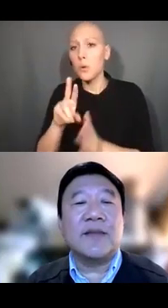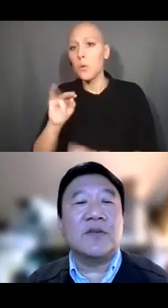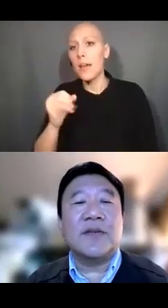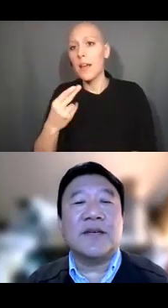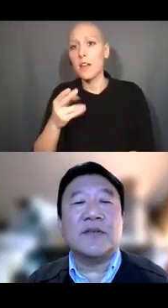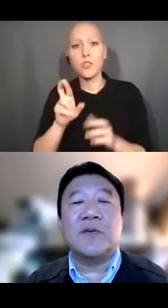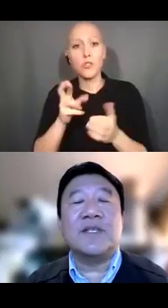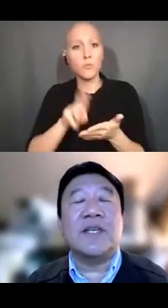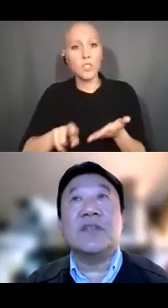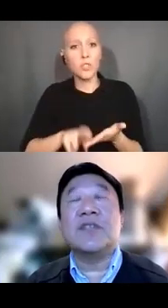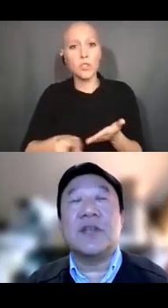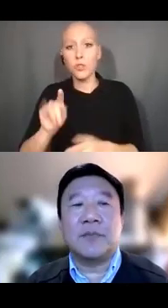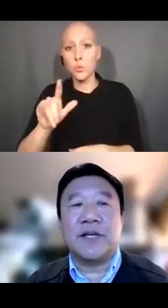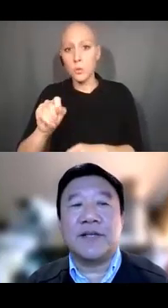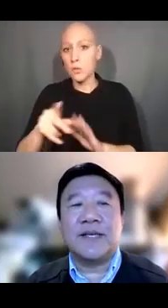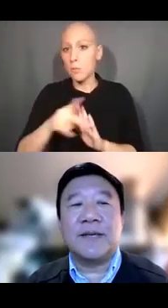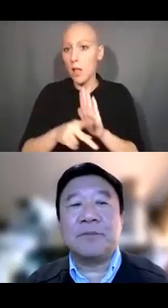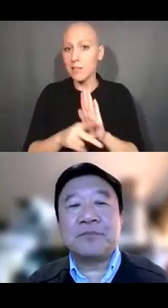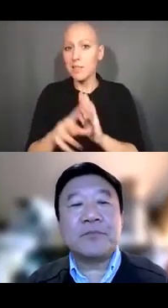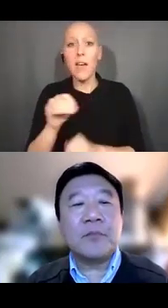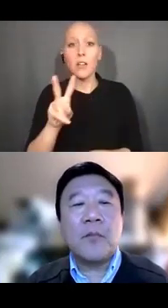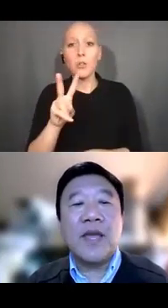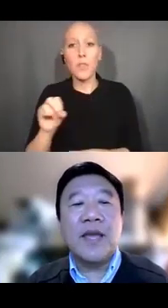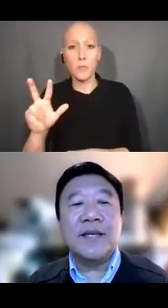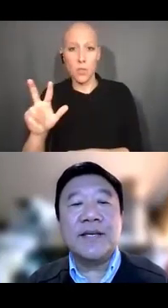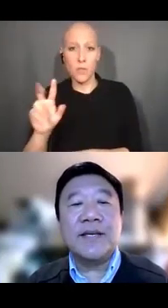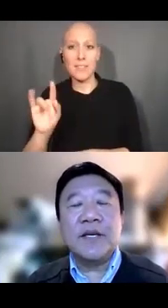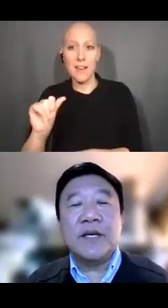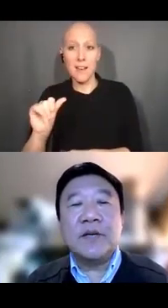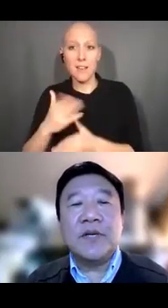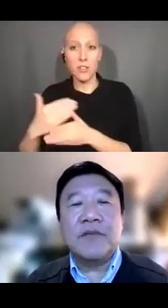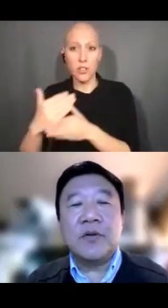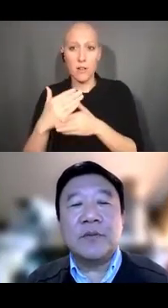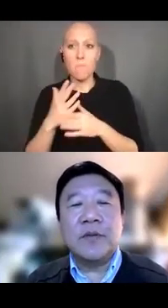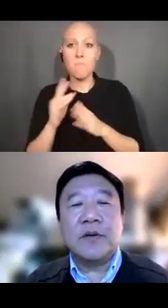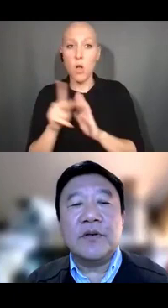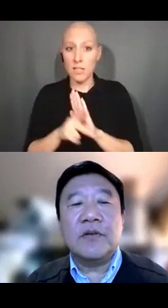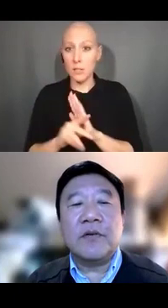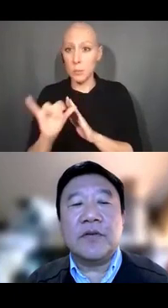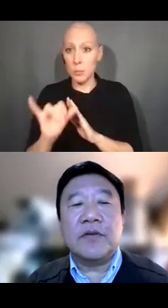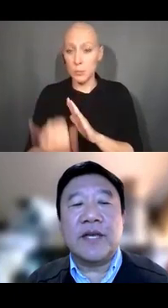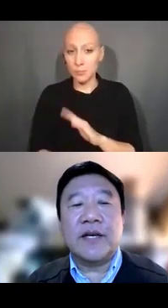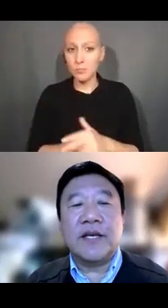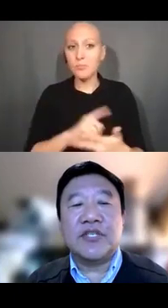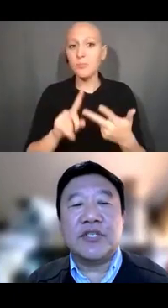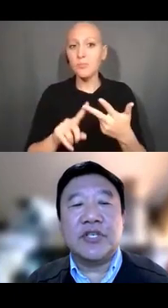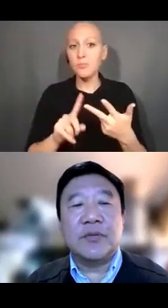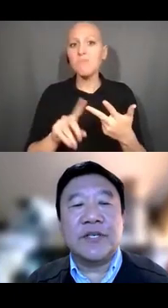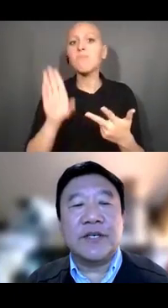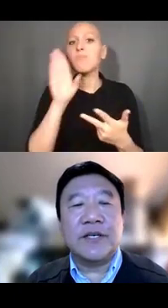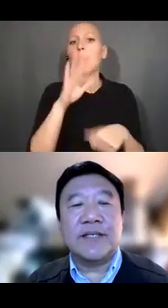and the 2003 Data Sharing Policy. And we'll give you a good overview of the NIH Genomic